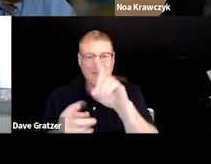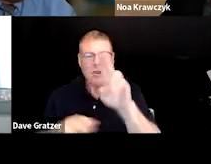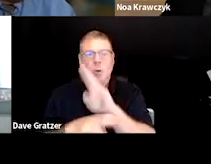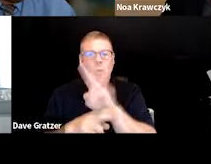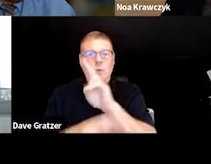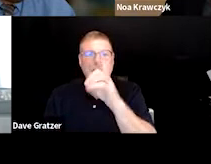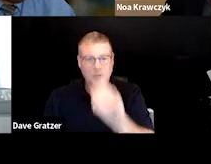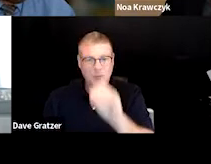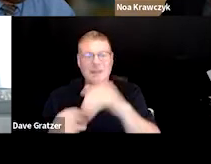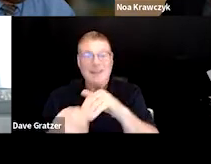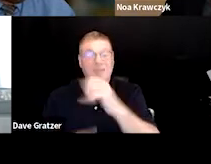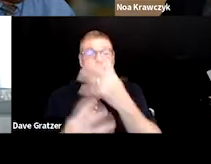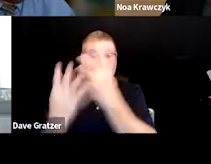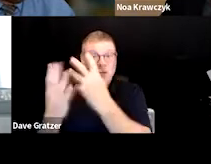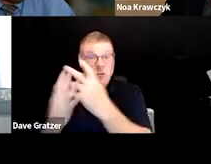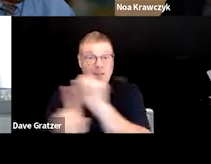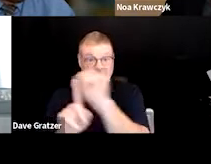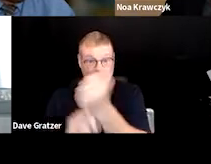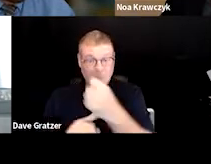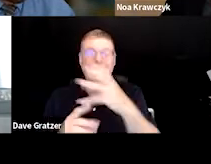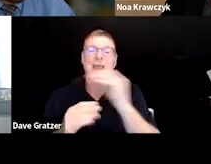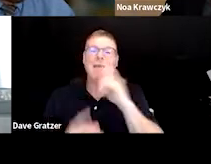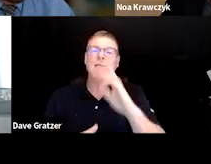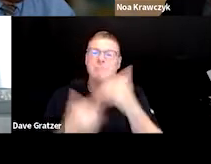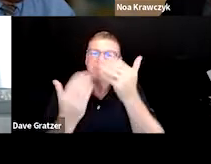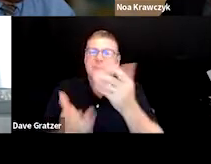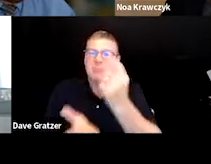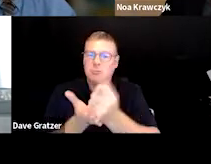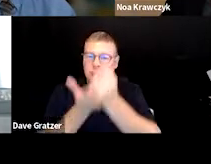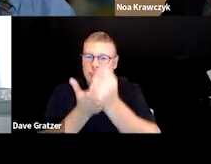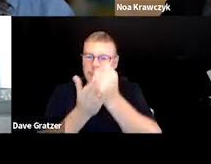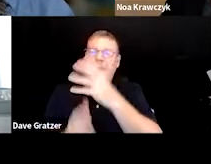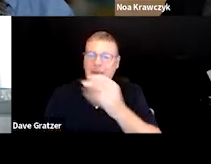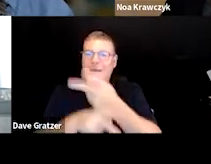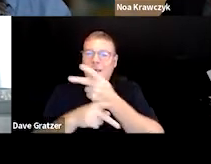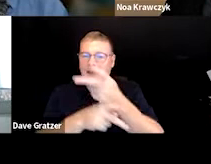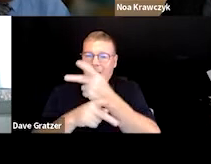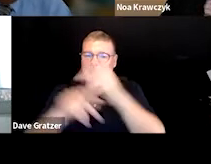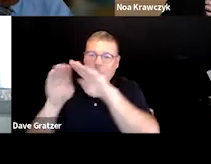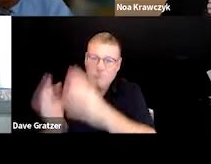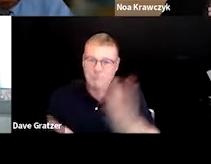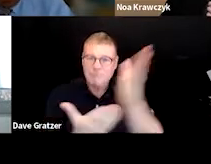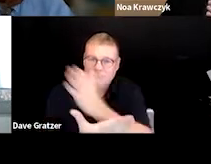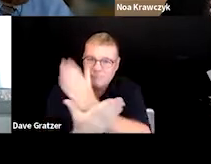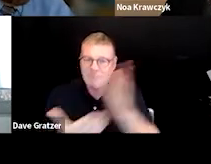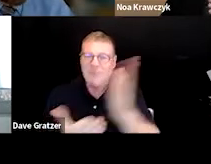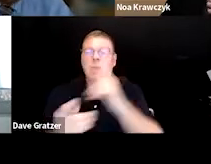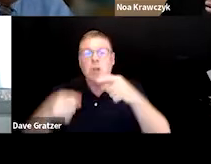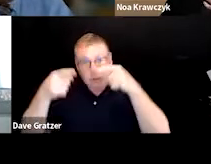both to support treatment and continuity of care among people with substance use disorders during incarceration